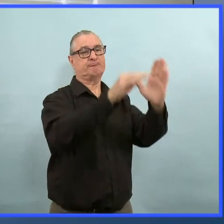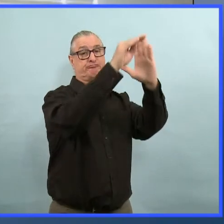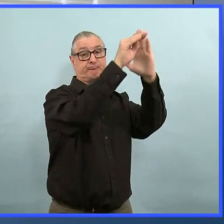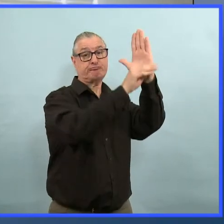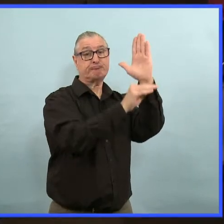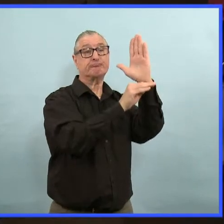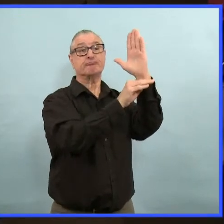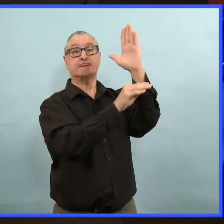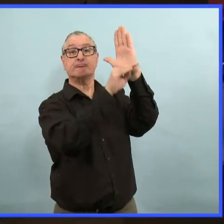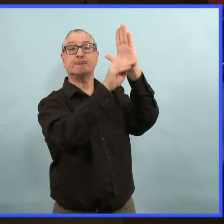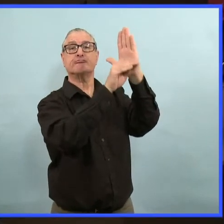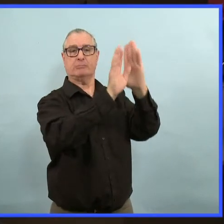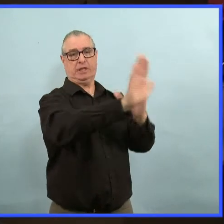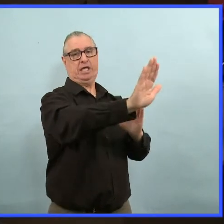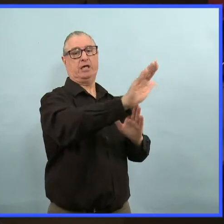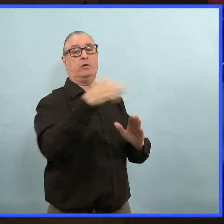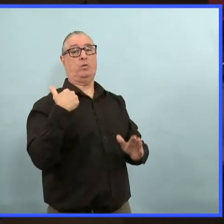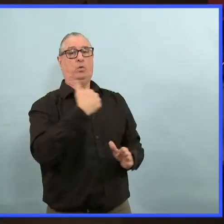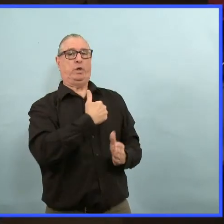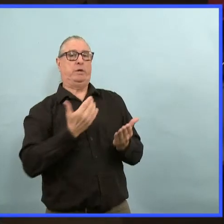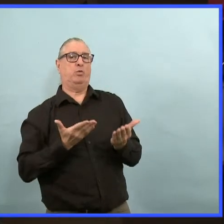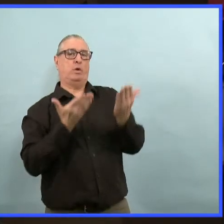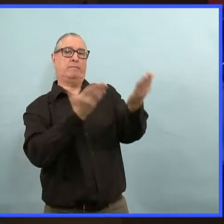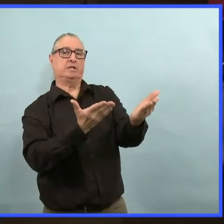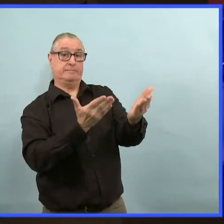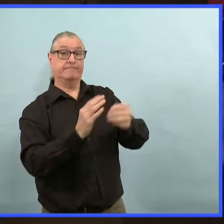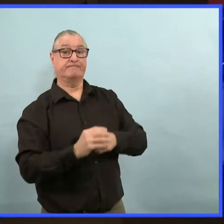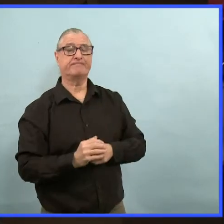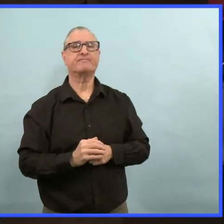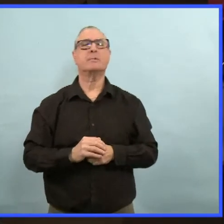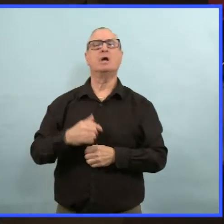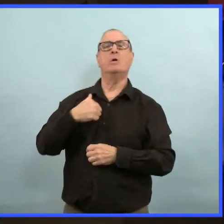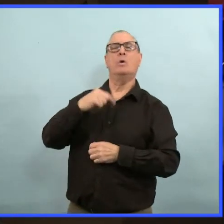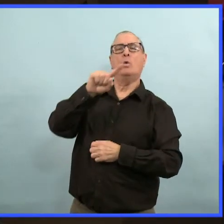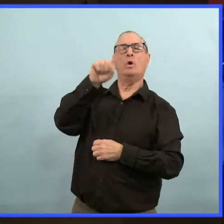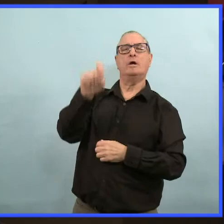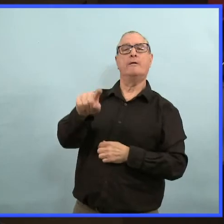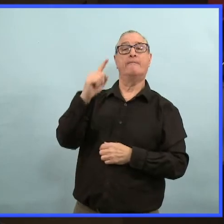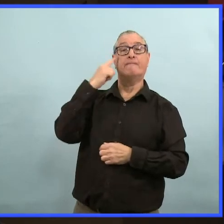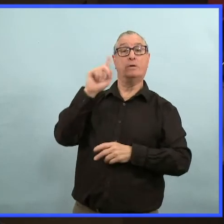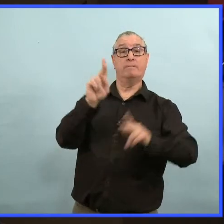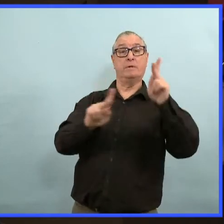and that includes people who work with uh seniors people in hospitals that sort of thing